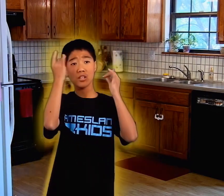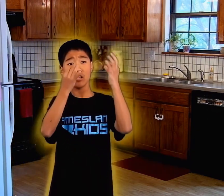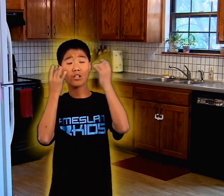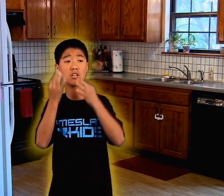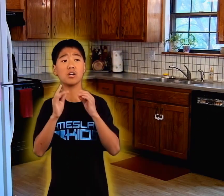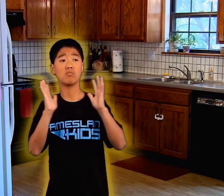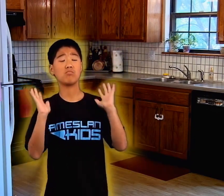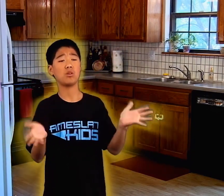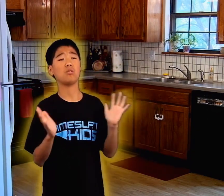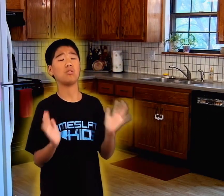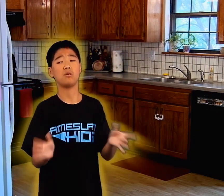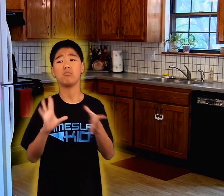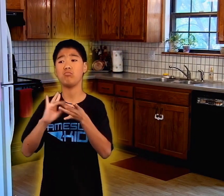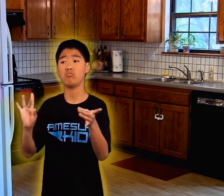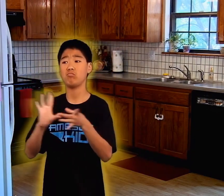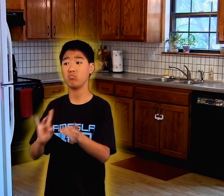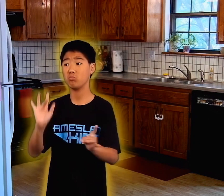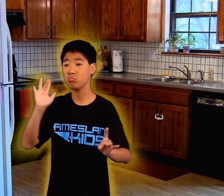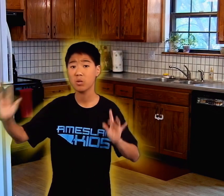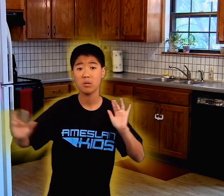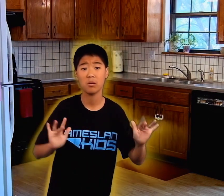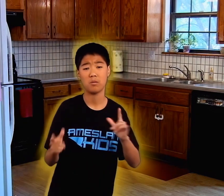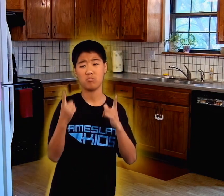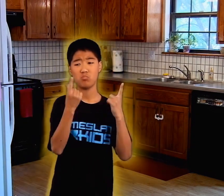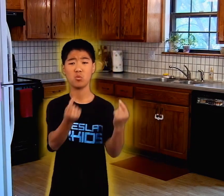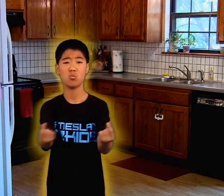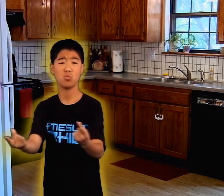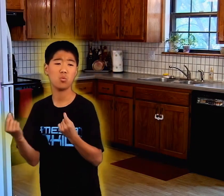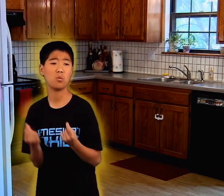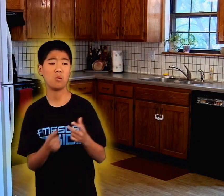AFFECTS MORE THAN JUST YOUR OWN SWEET SELF.